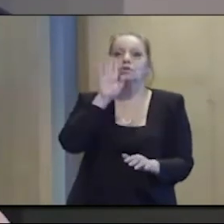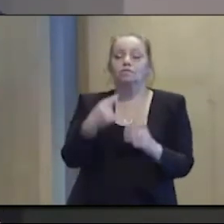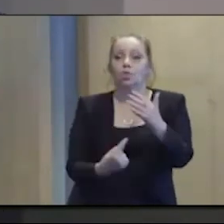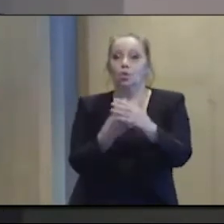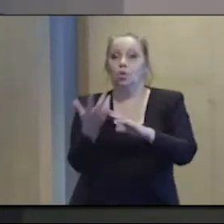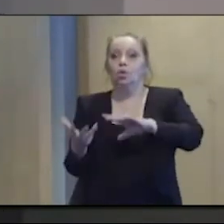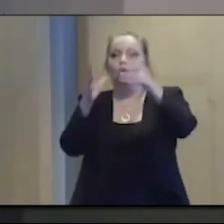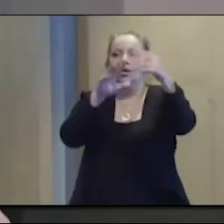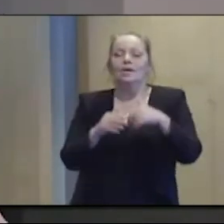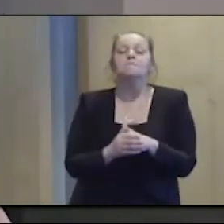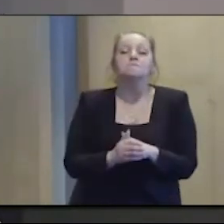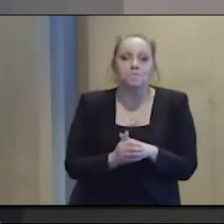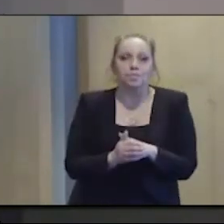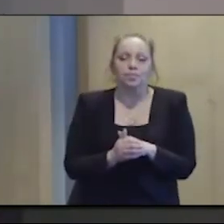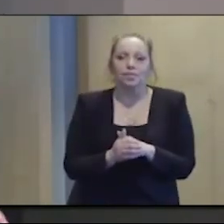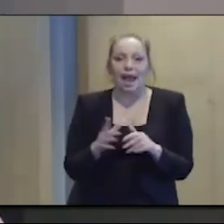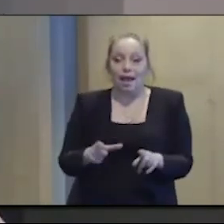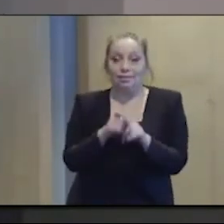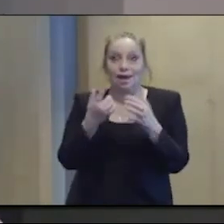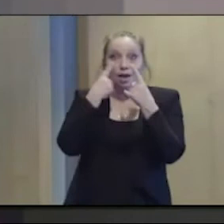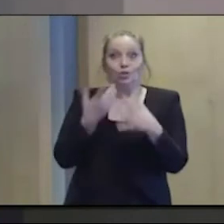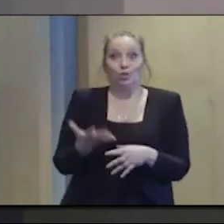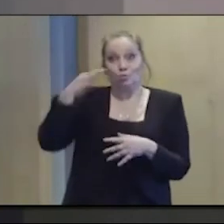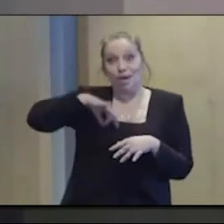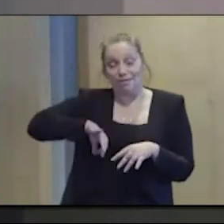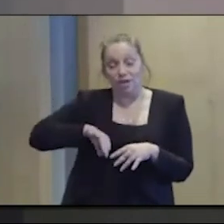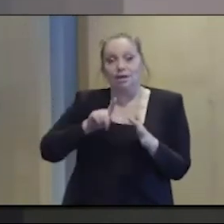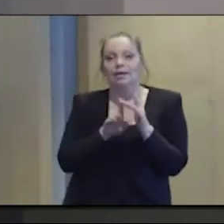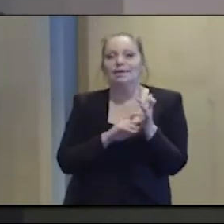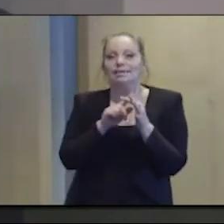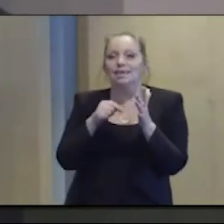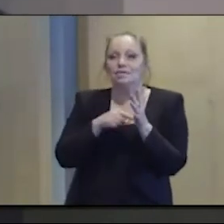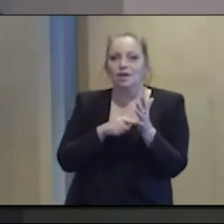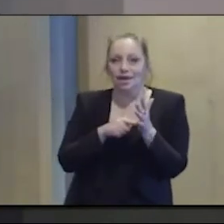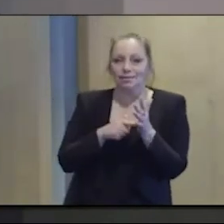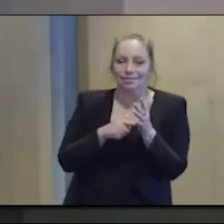very difficult to show the benefit because the event that you avoided it's hard to cost that